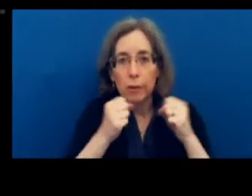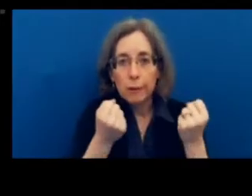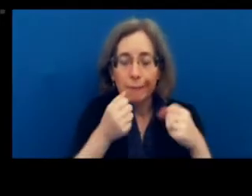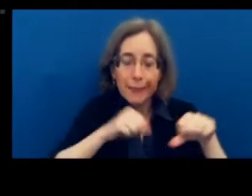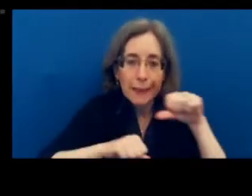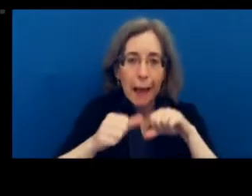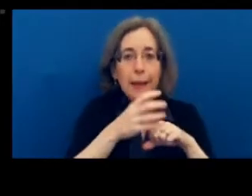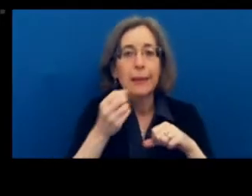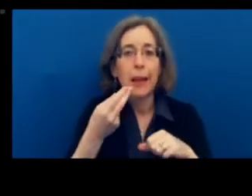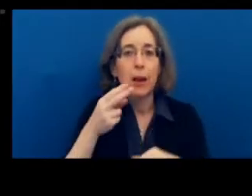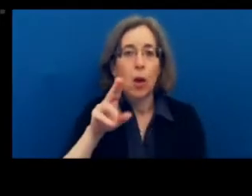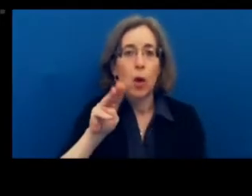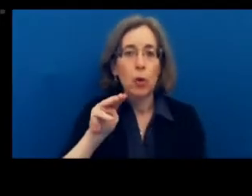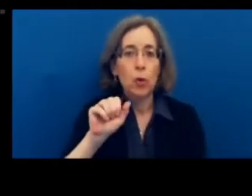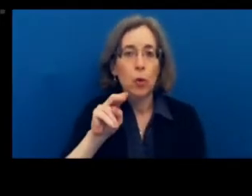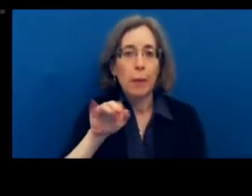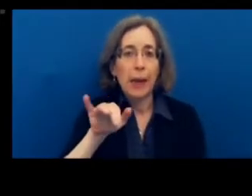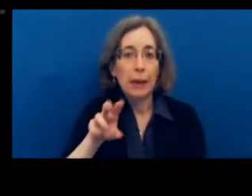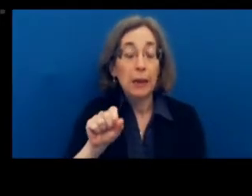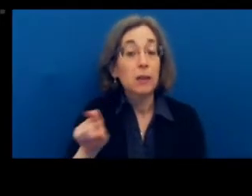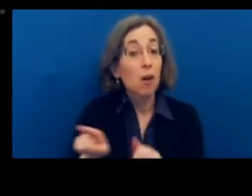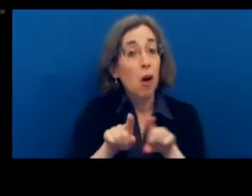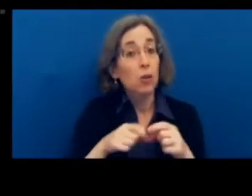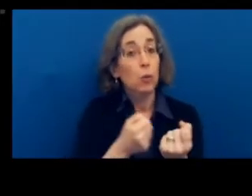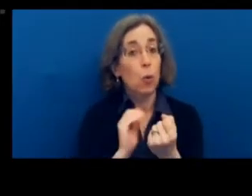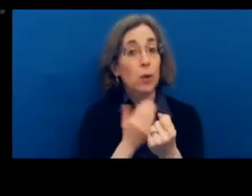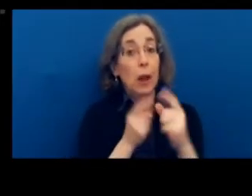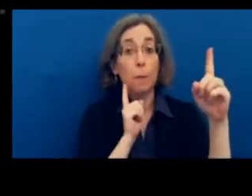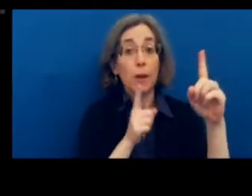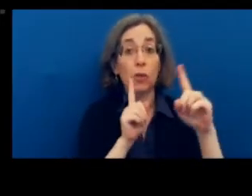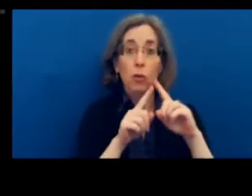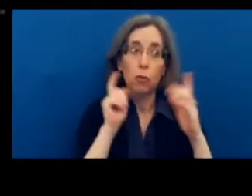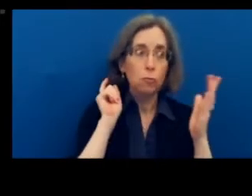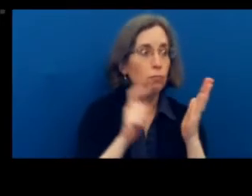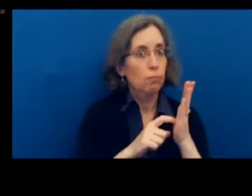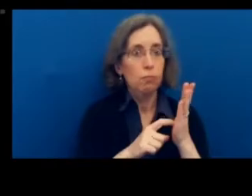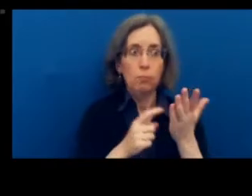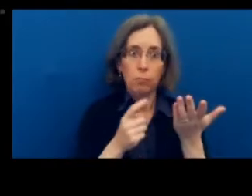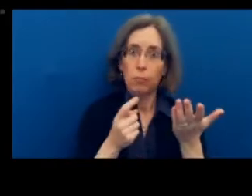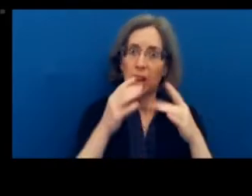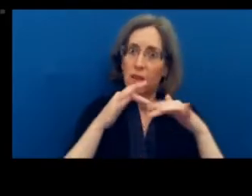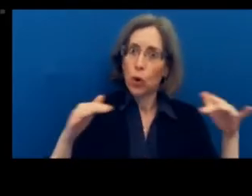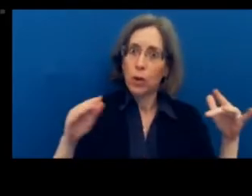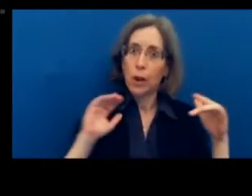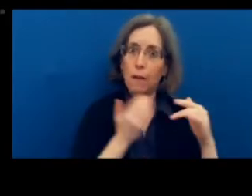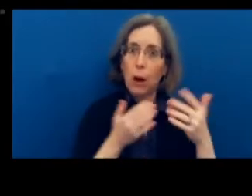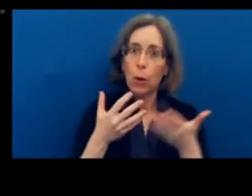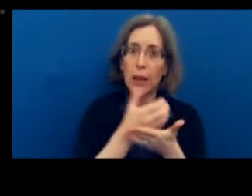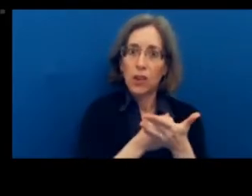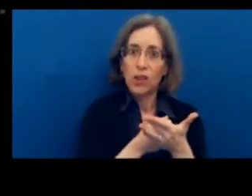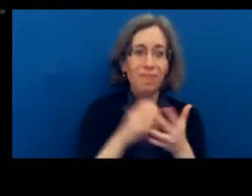COMMITMENT OF THE NLM TO RECOGNIZE THE DIVERSITY OF ITS COLLECTIONS WHICH SPAN 10 CENTURIES AND ARRANGE FORMATS